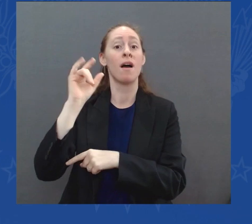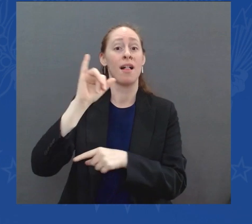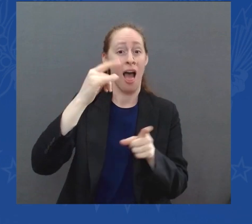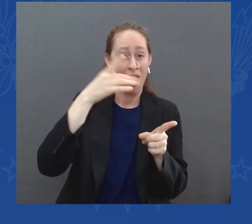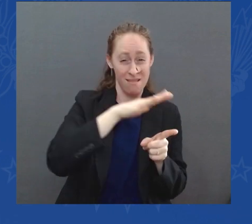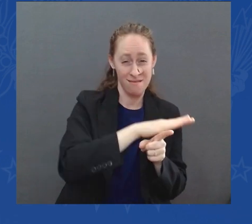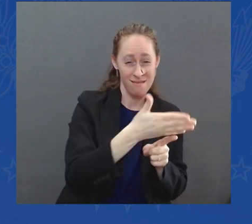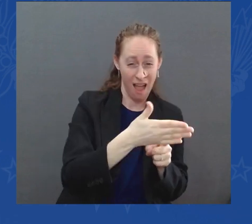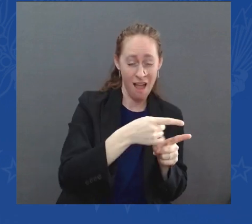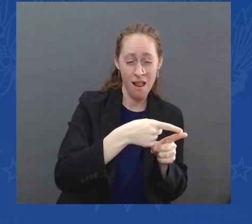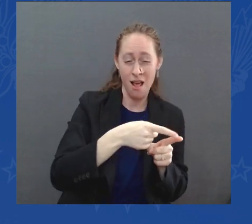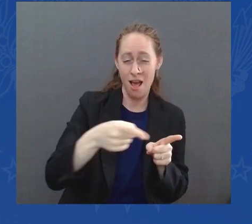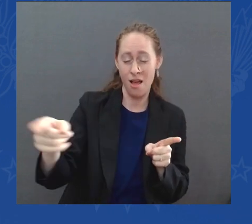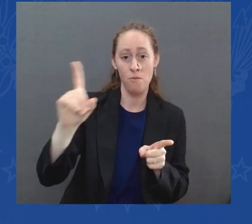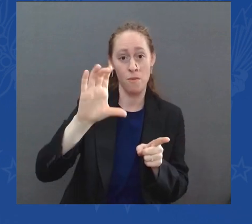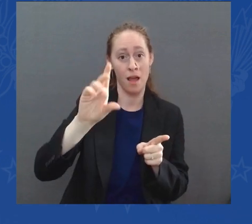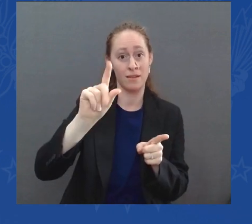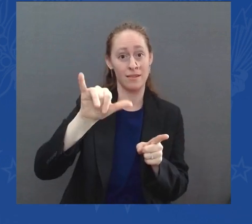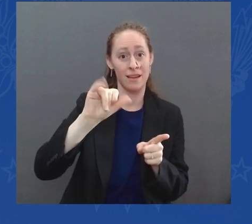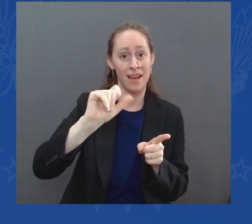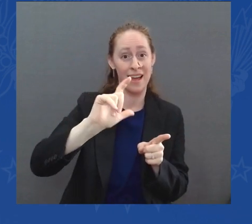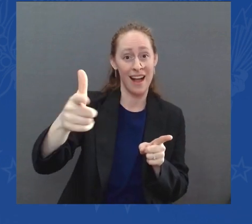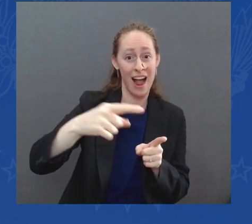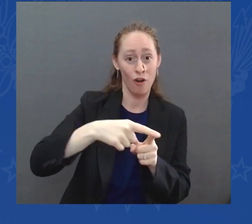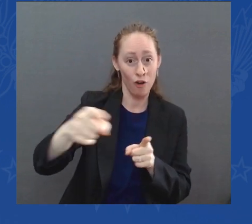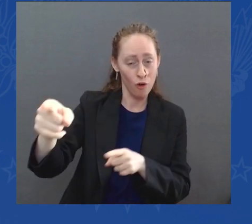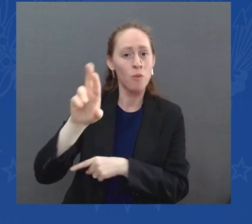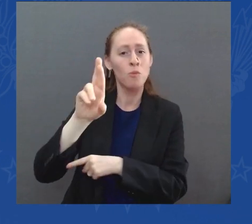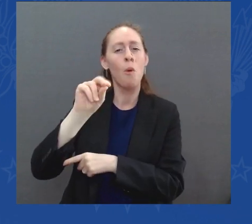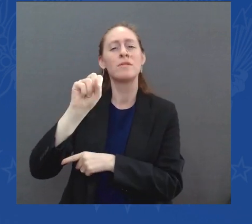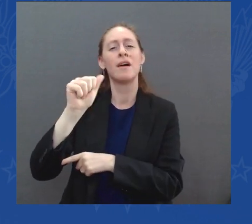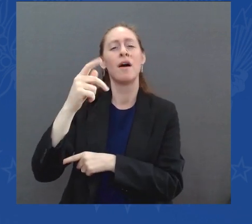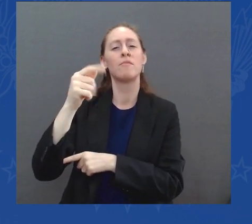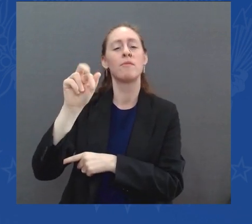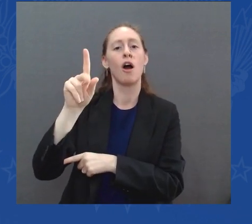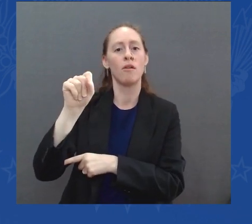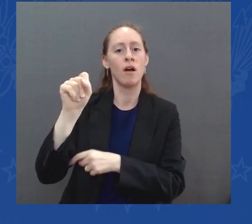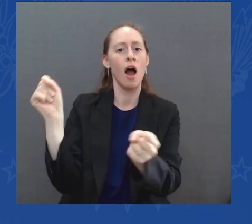She said, "I thought of Emmett Till and I couldn't go back."